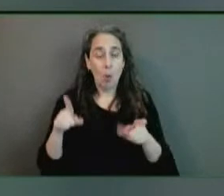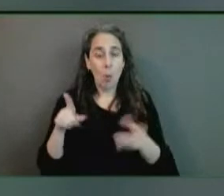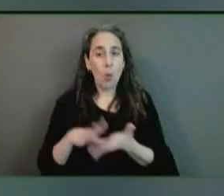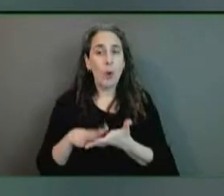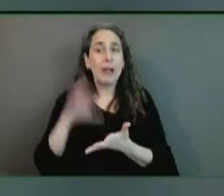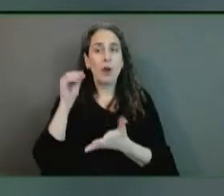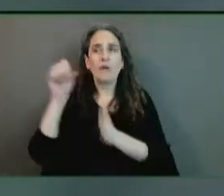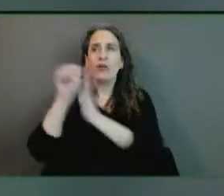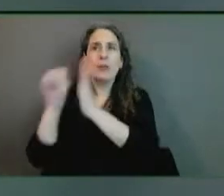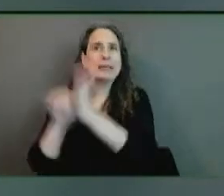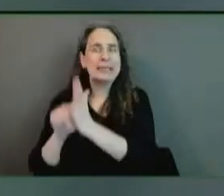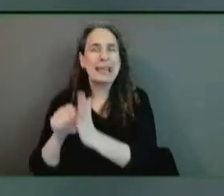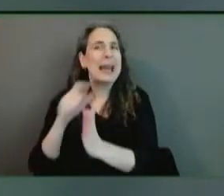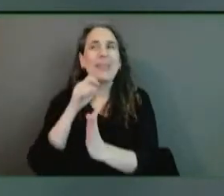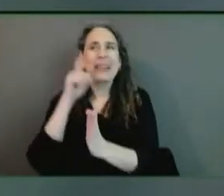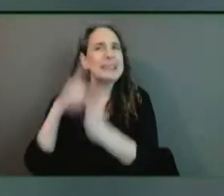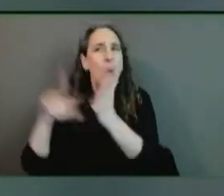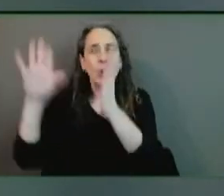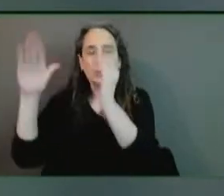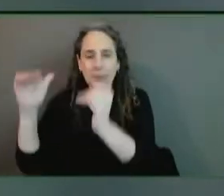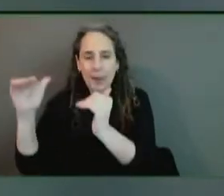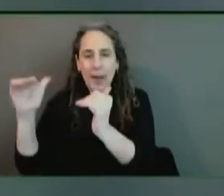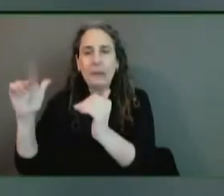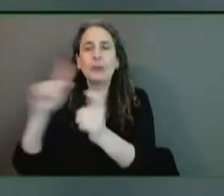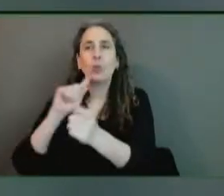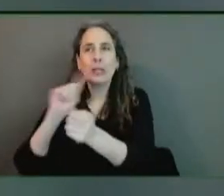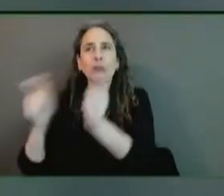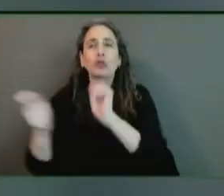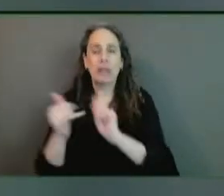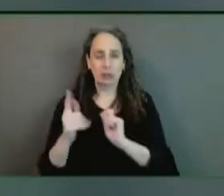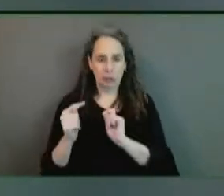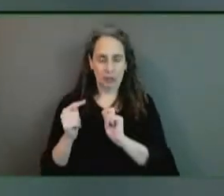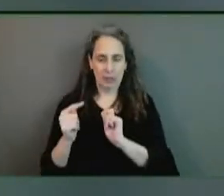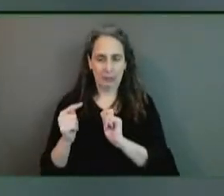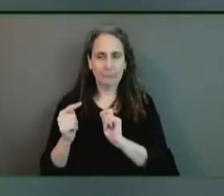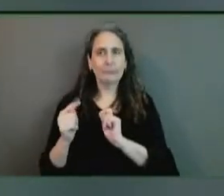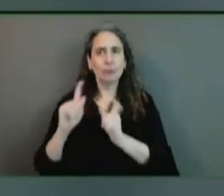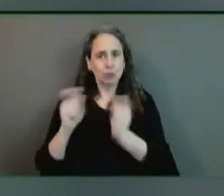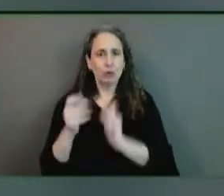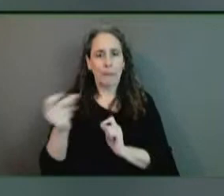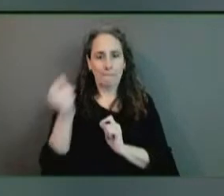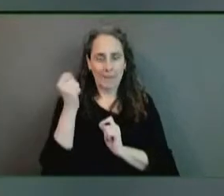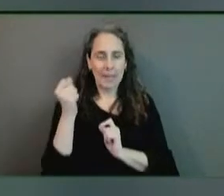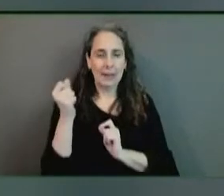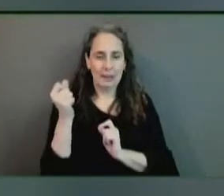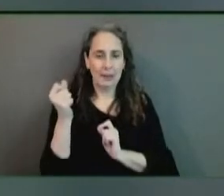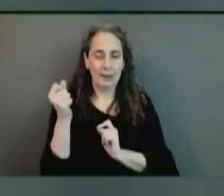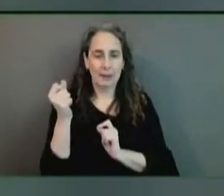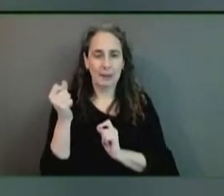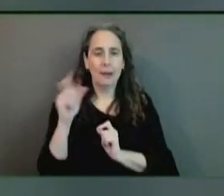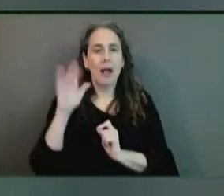guidance that was available. When we learned from the state that that's not what was